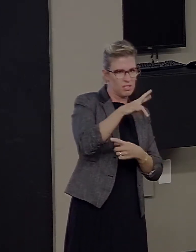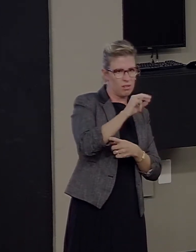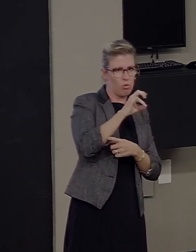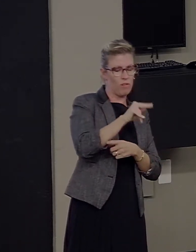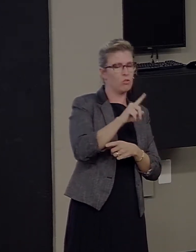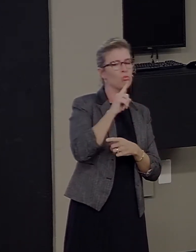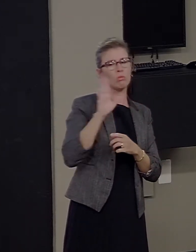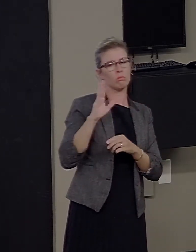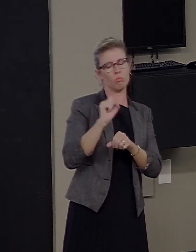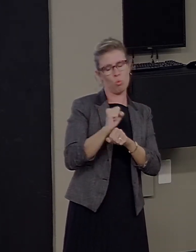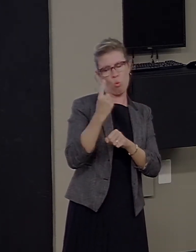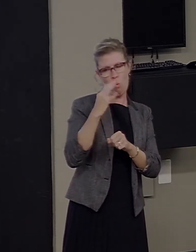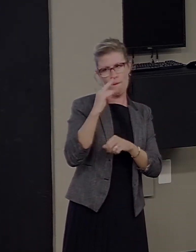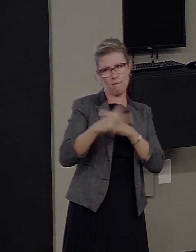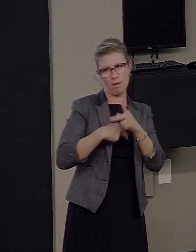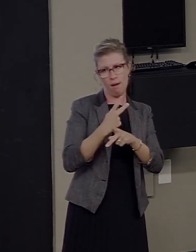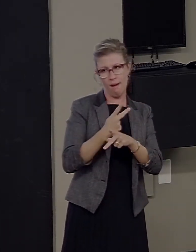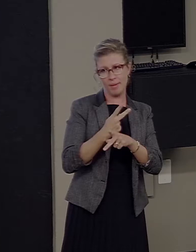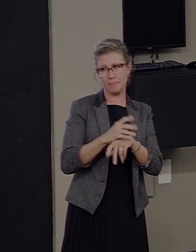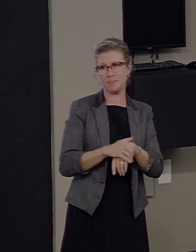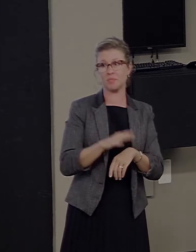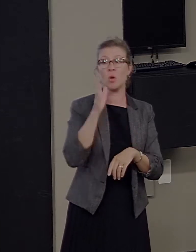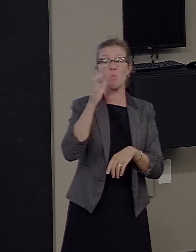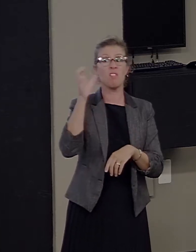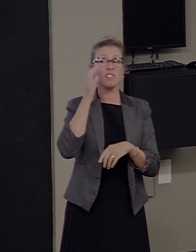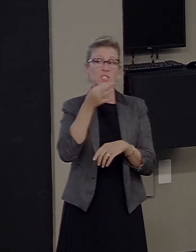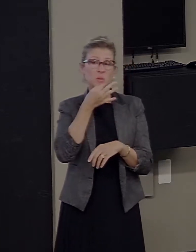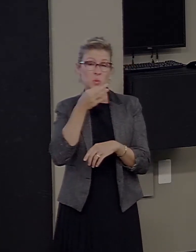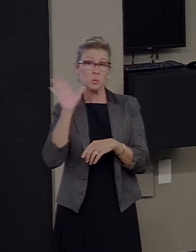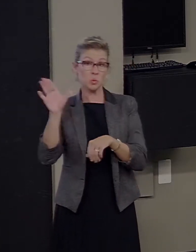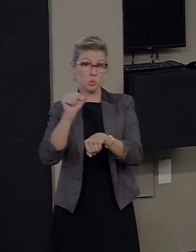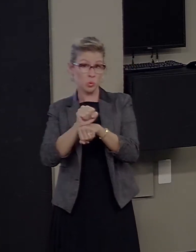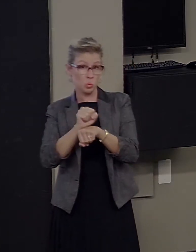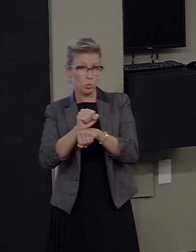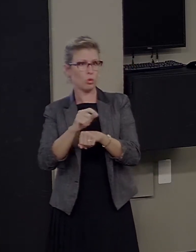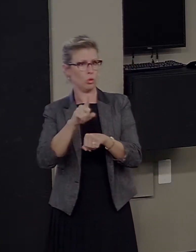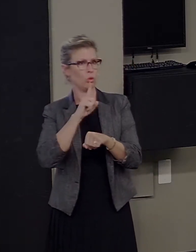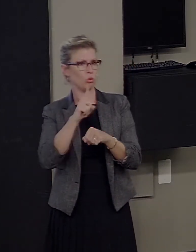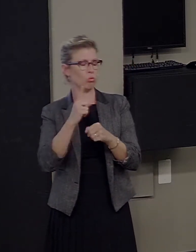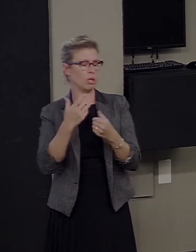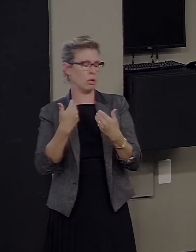As we'll hear from him shortly this research project has yielded high-impact, sorry,